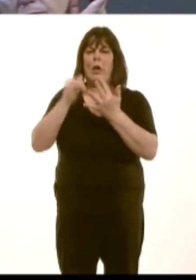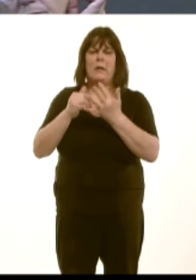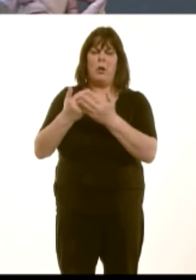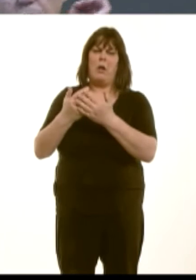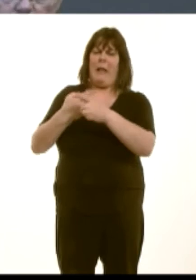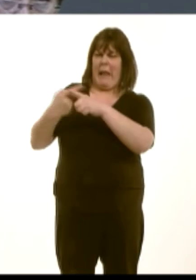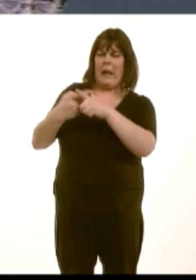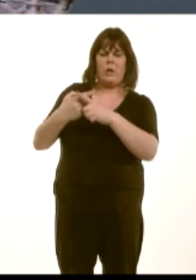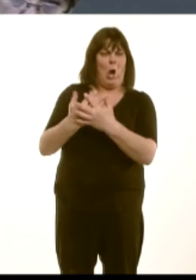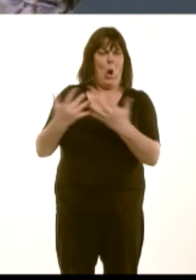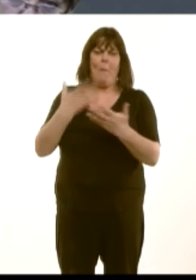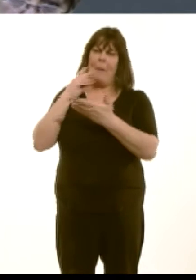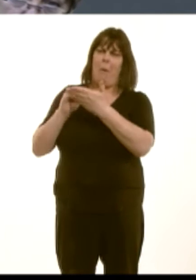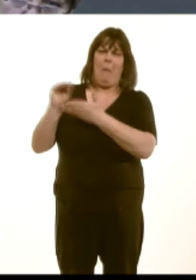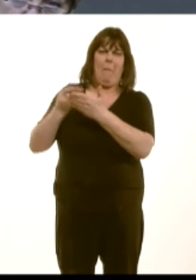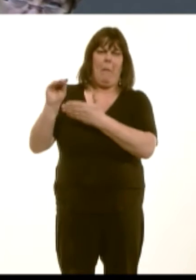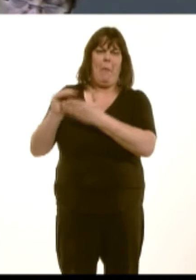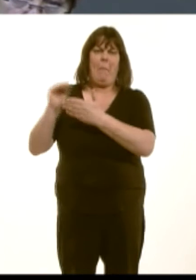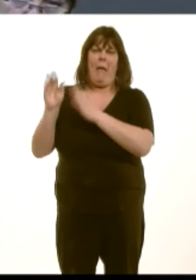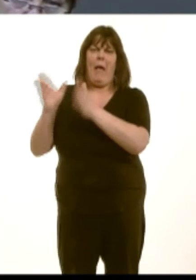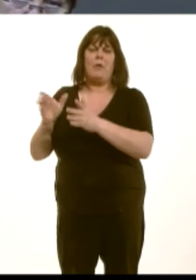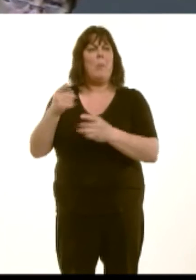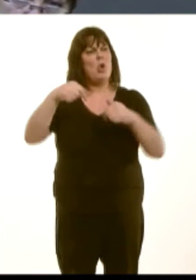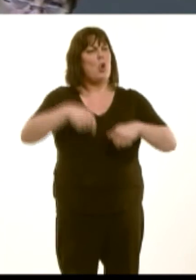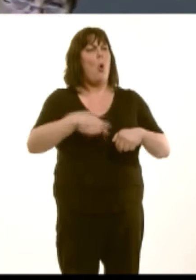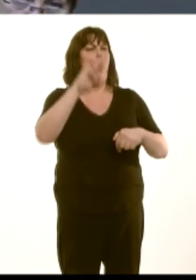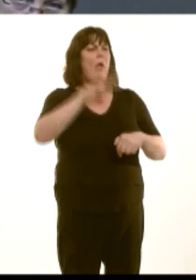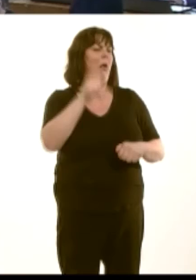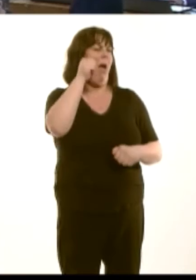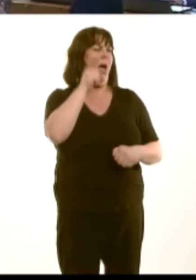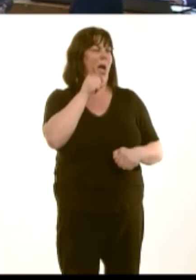is hidden privatisation by the back door here in Wales?